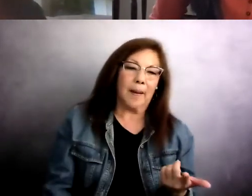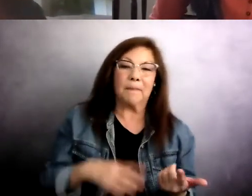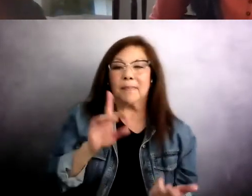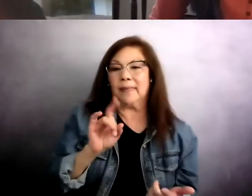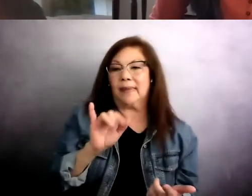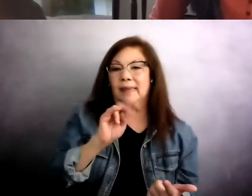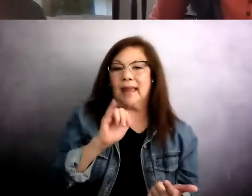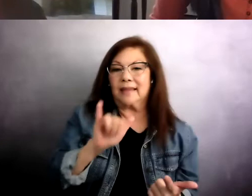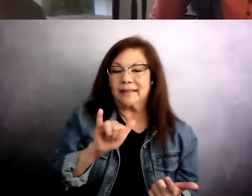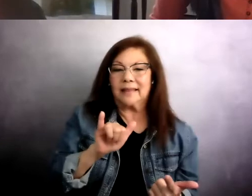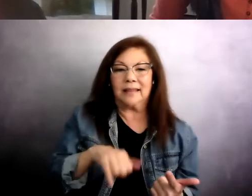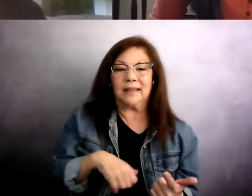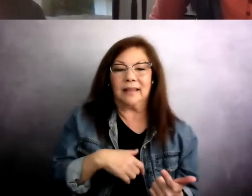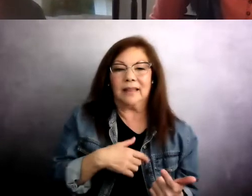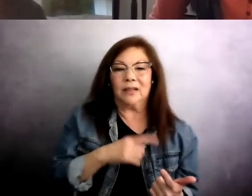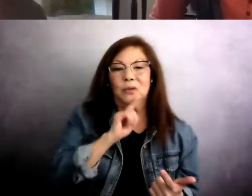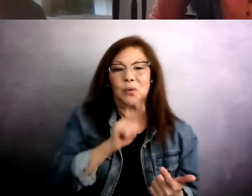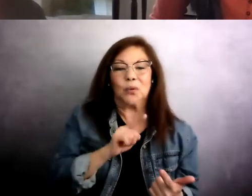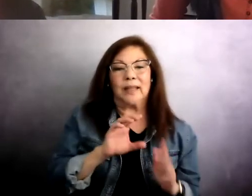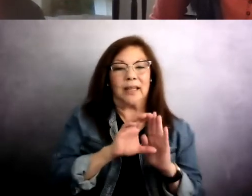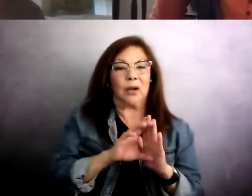Daisy was a character that I was very hard